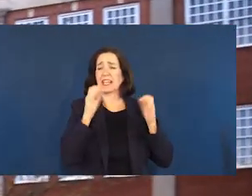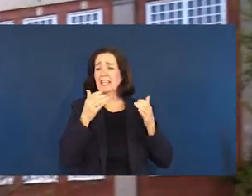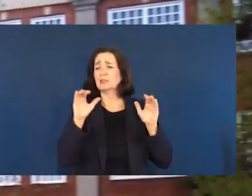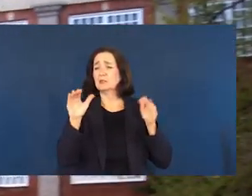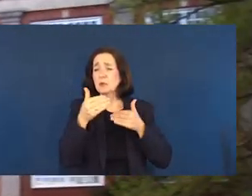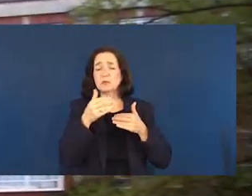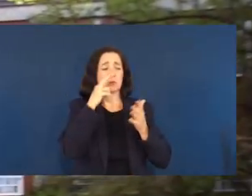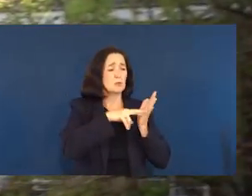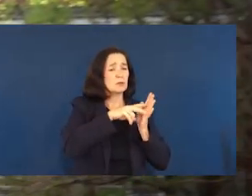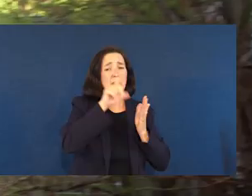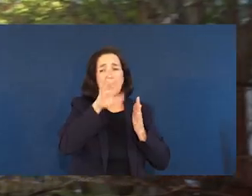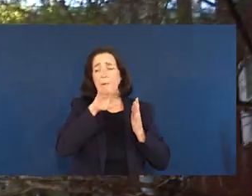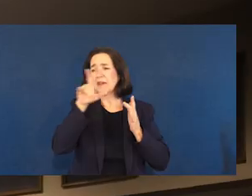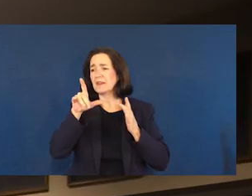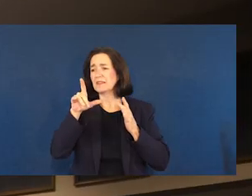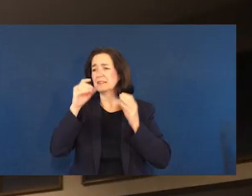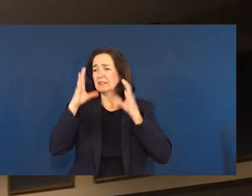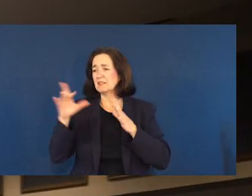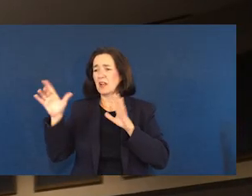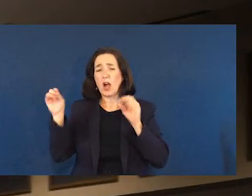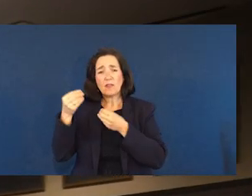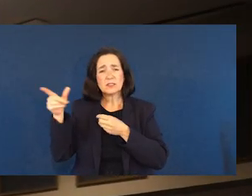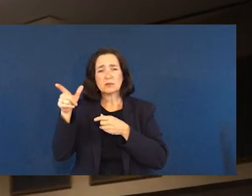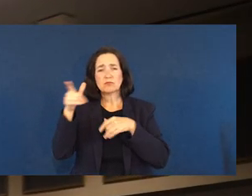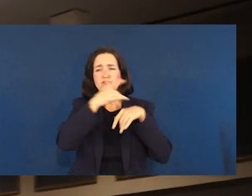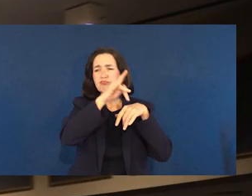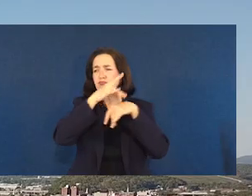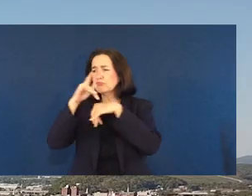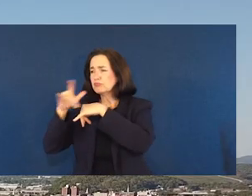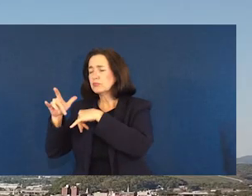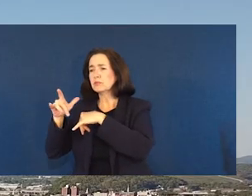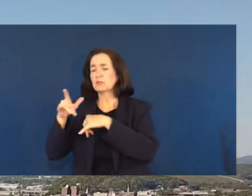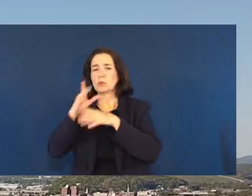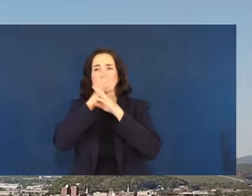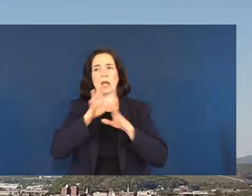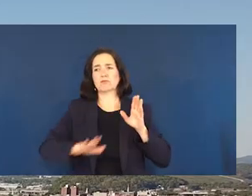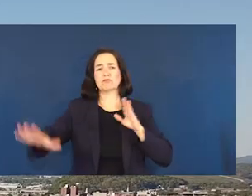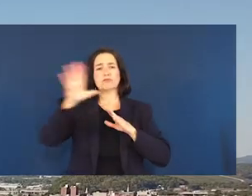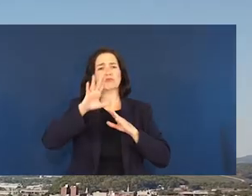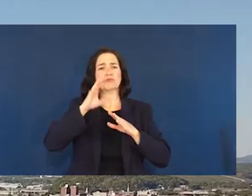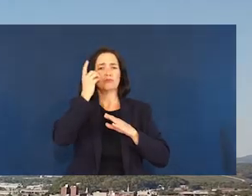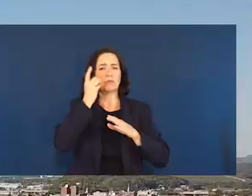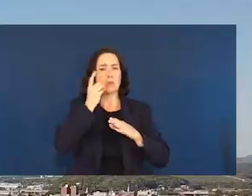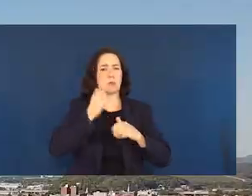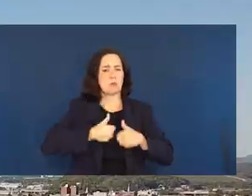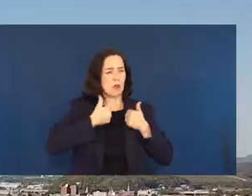Classrooms, research labs, and faculty offices are empty. A quietness extends across the residence halls.